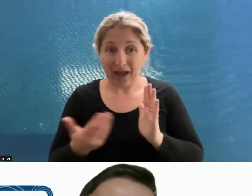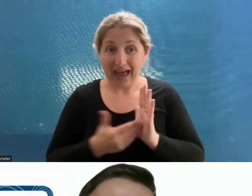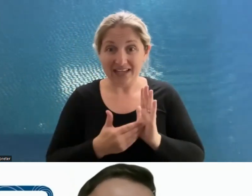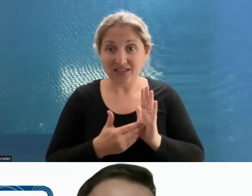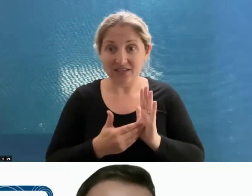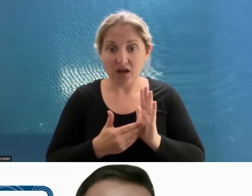being considered.